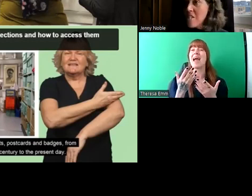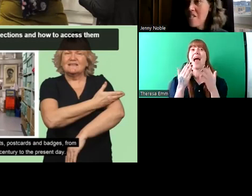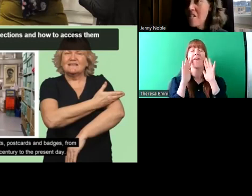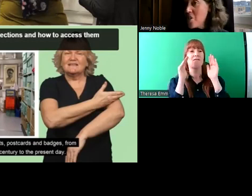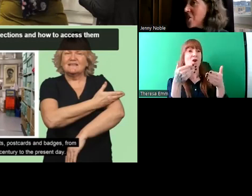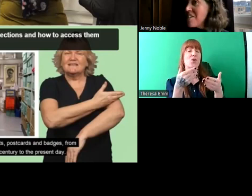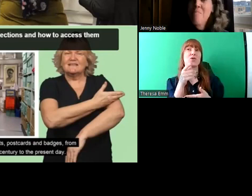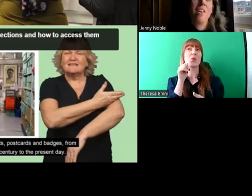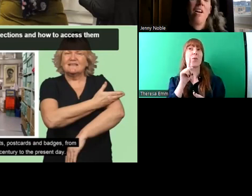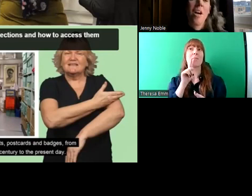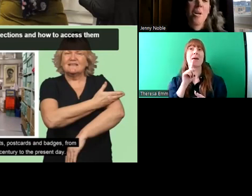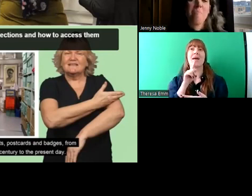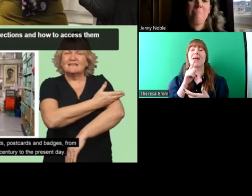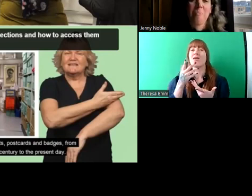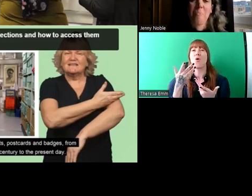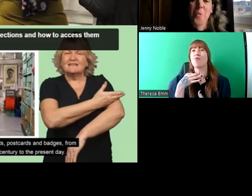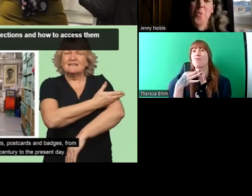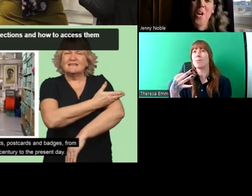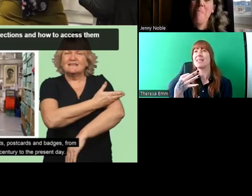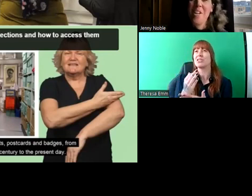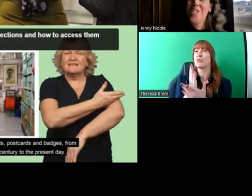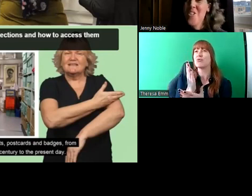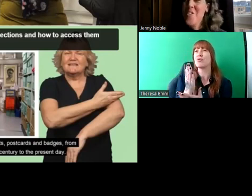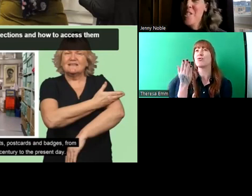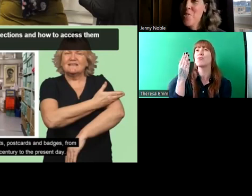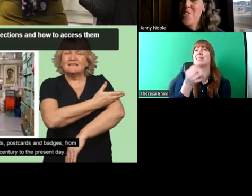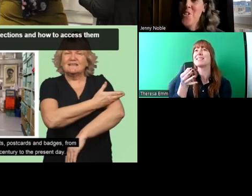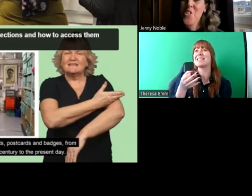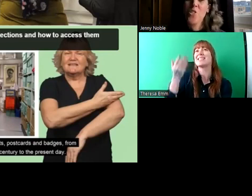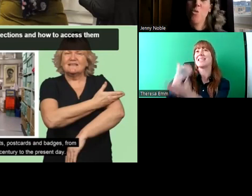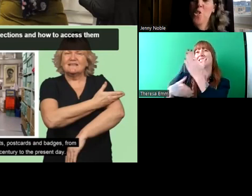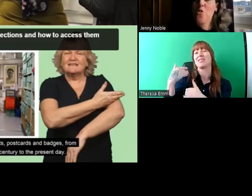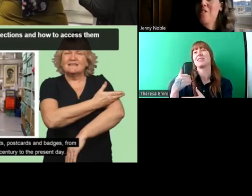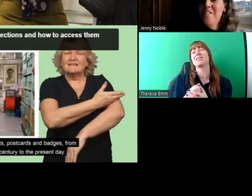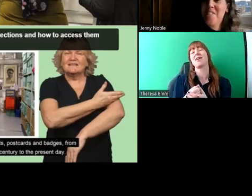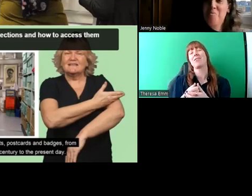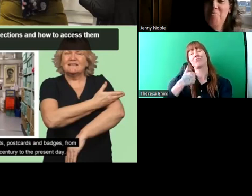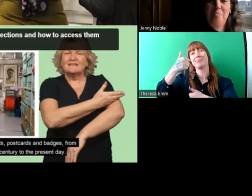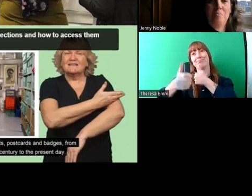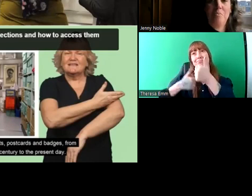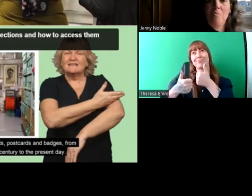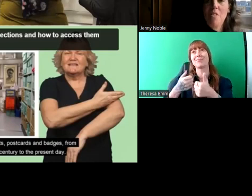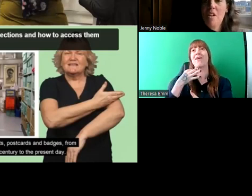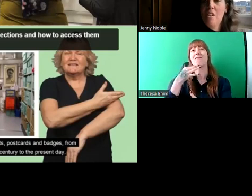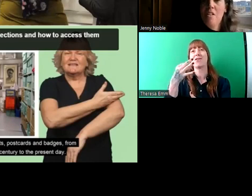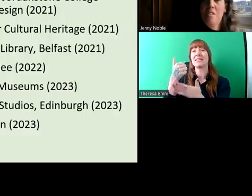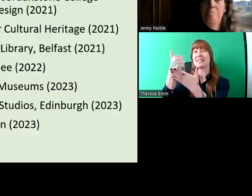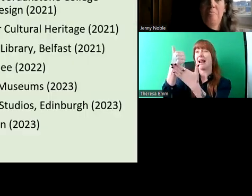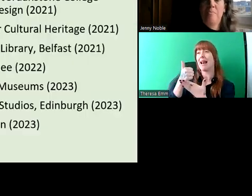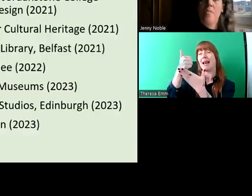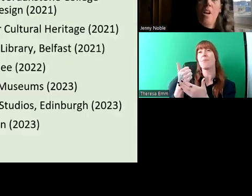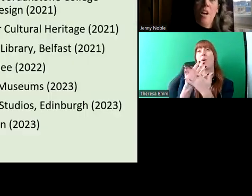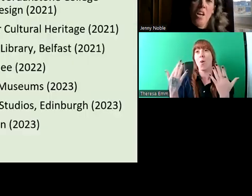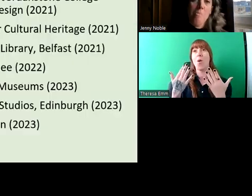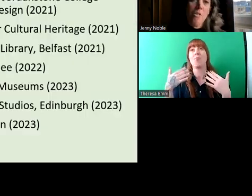in the city's history - so, yeah, a big shout out to the volunteers. They do so much for us.